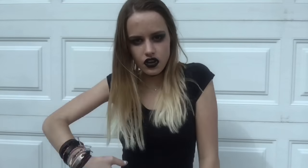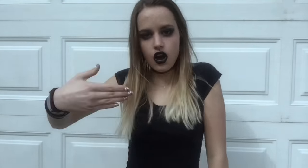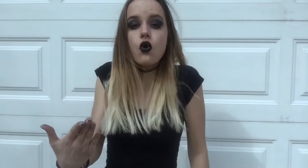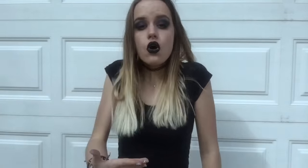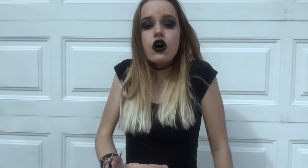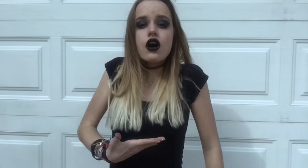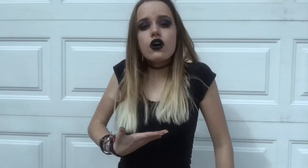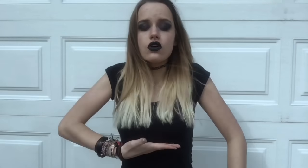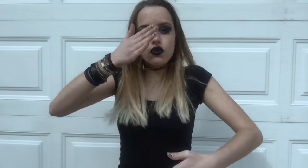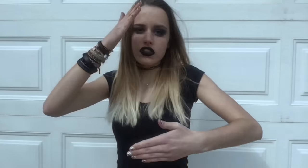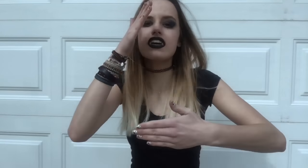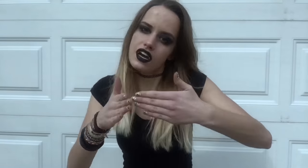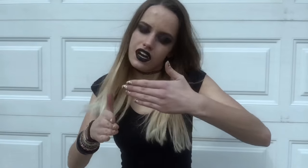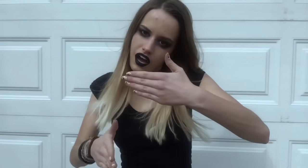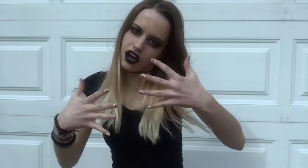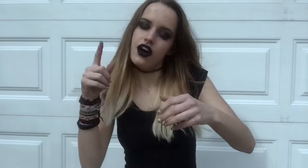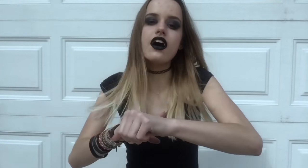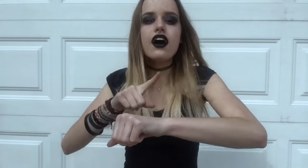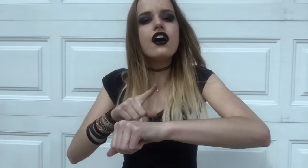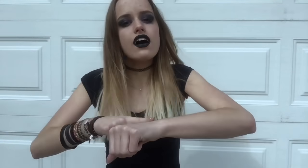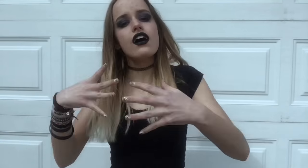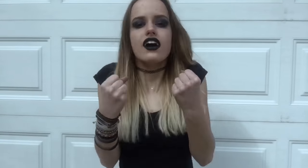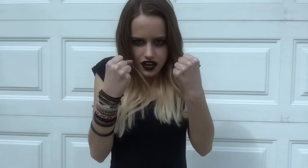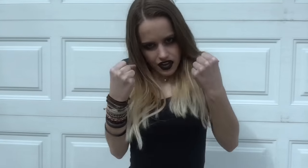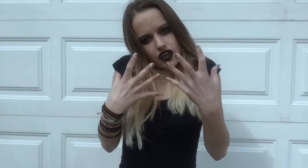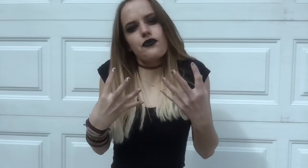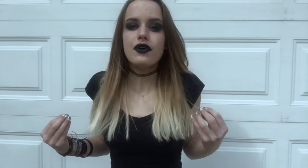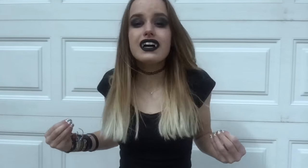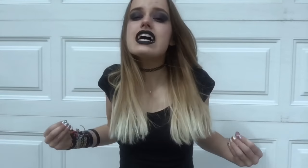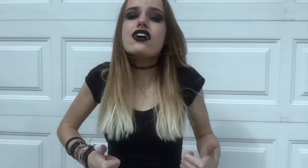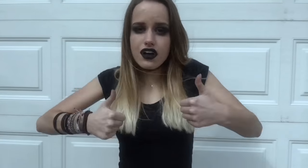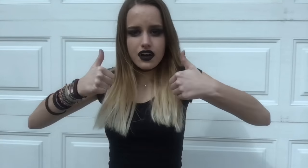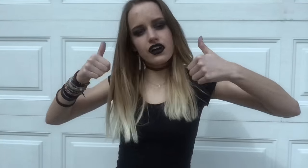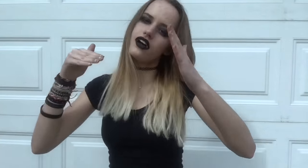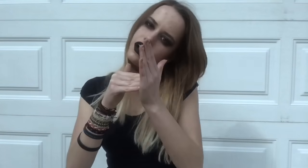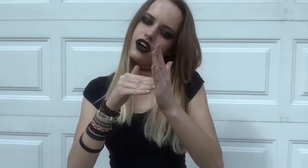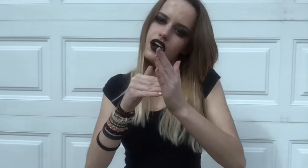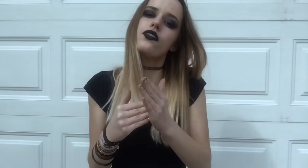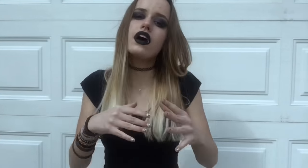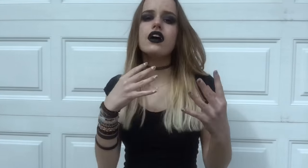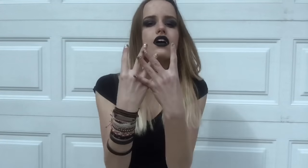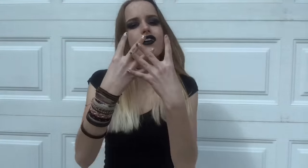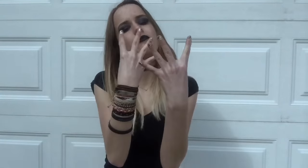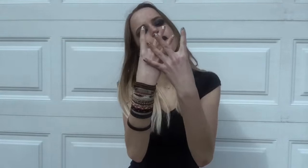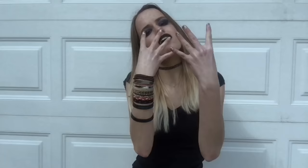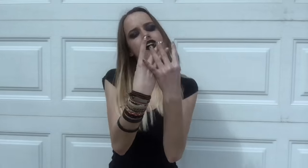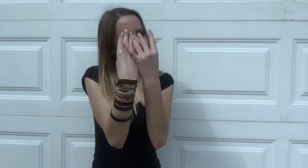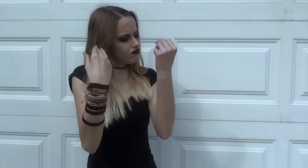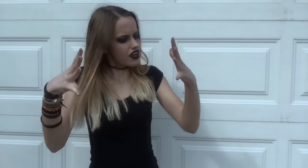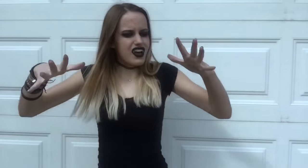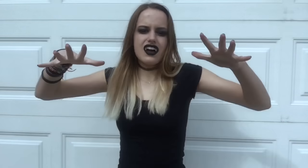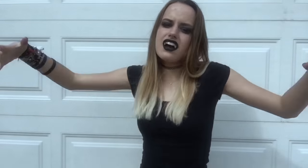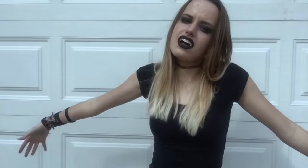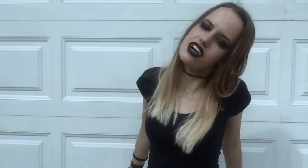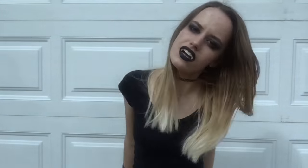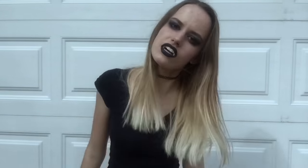Welcome to the end of eras Ice has melted back to life Done my time and served my sentence